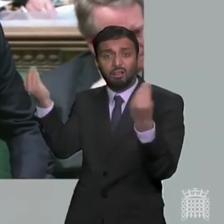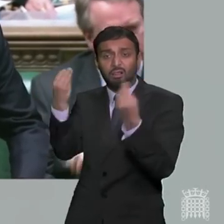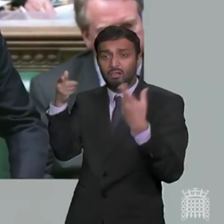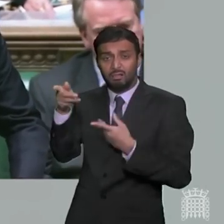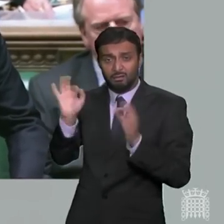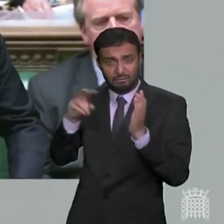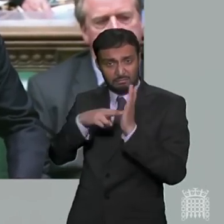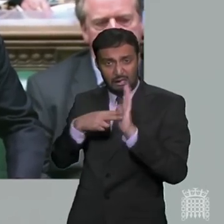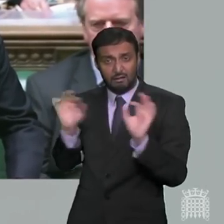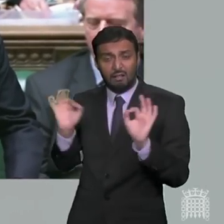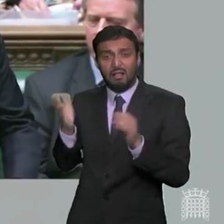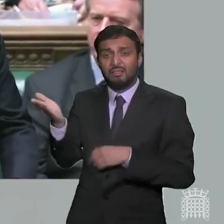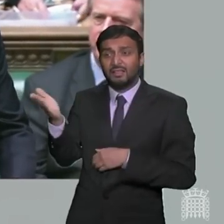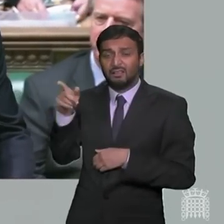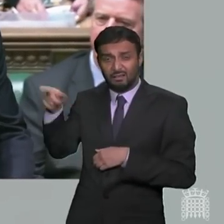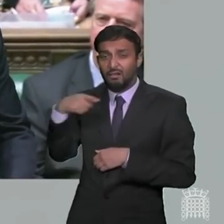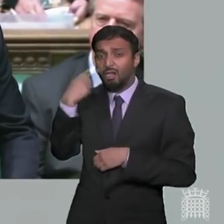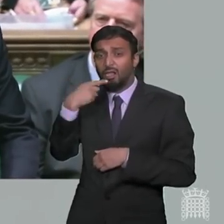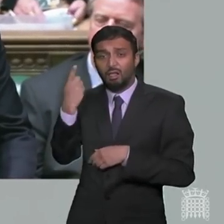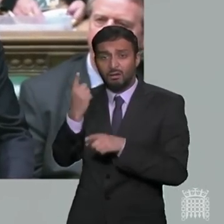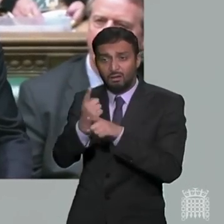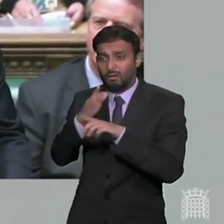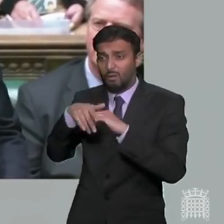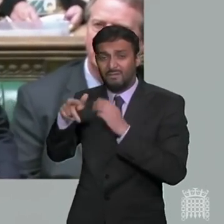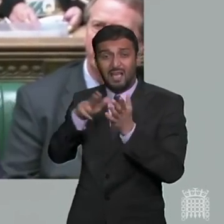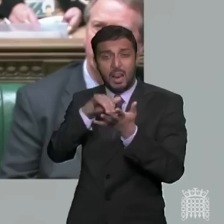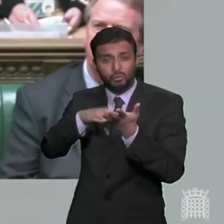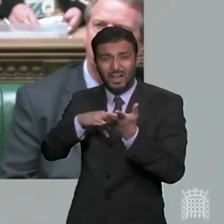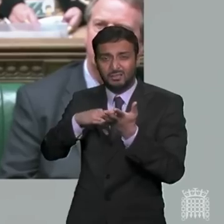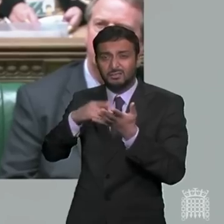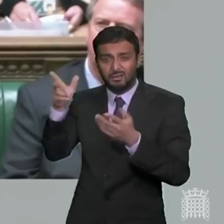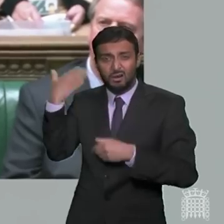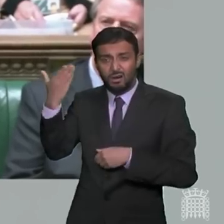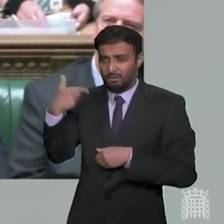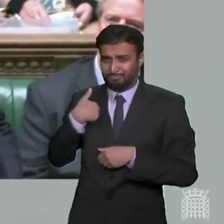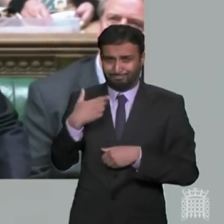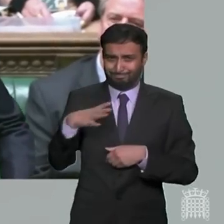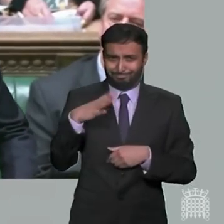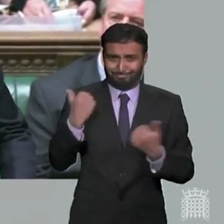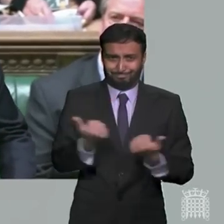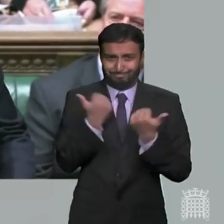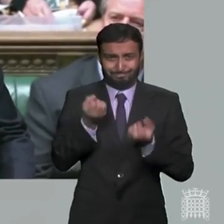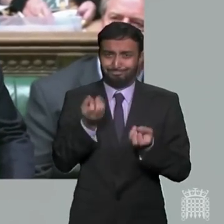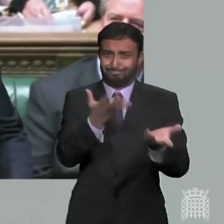He talks about the NHS; we are delivering record funding for the NHS, but we can only do that on the foundations of a strong economy.